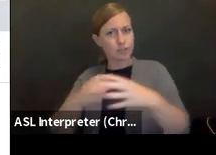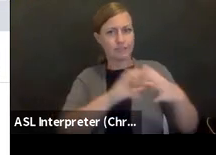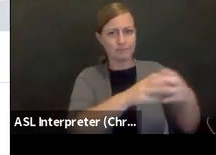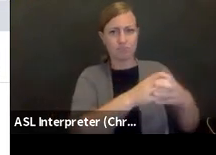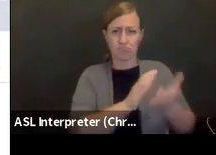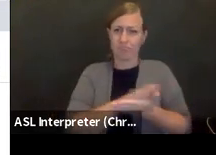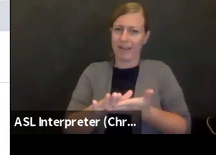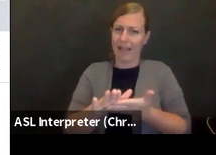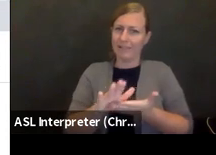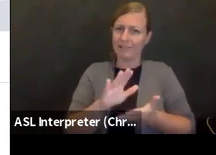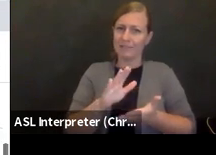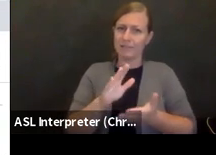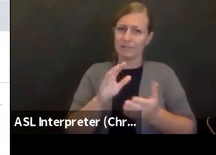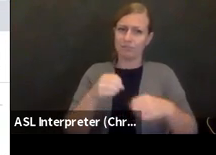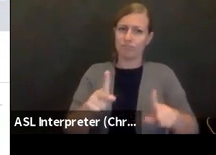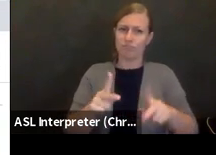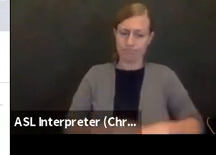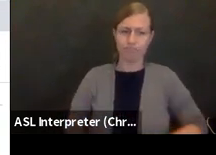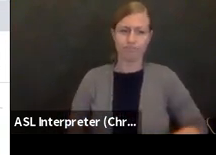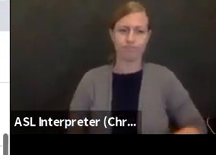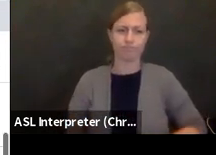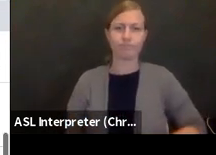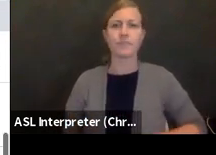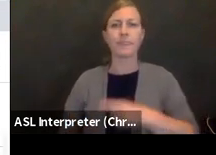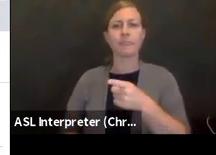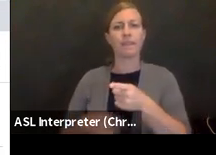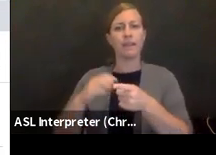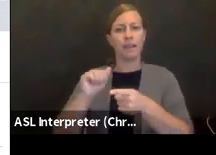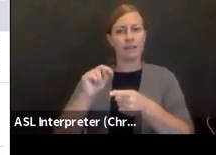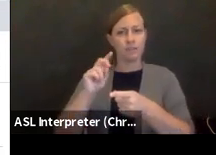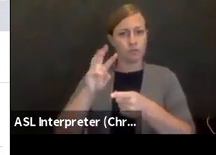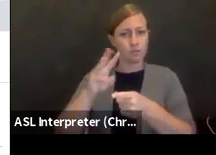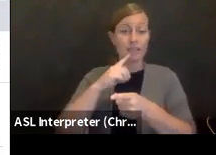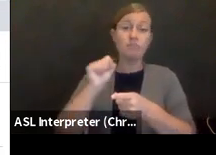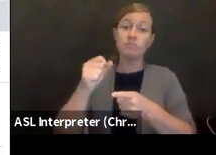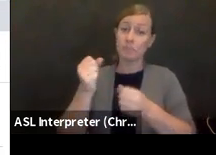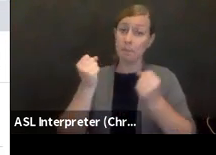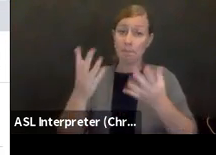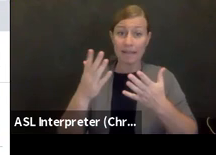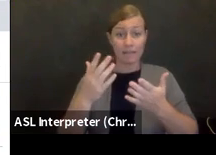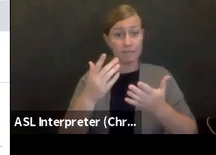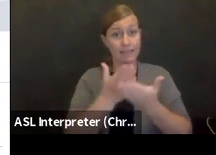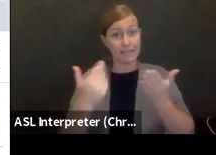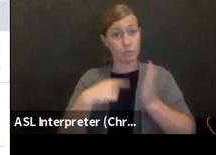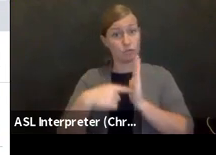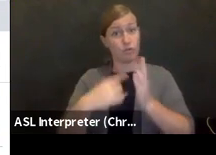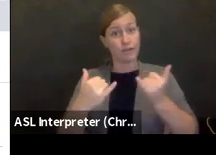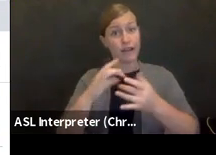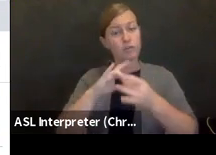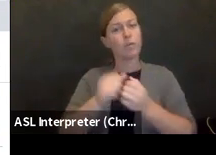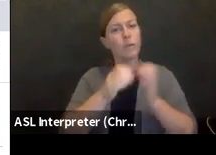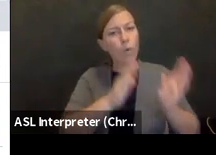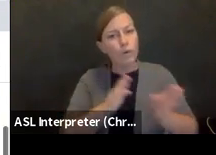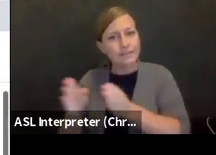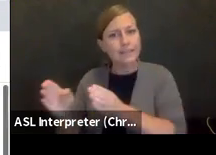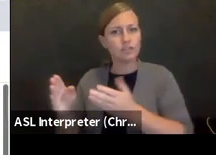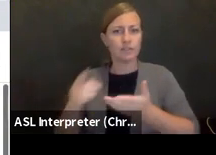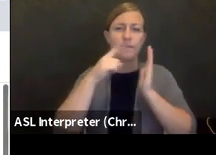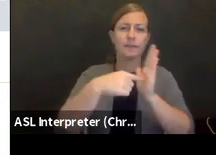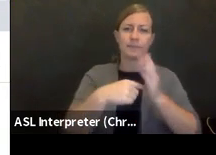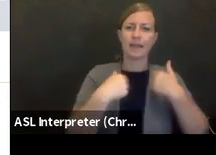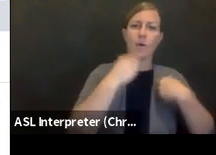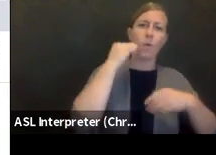ESD 113 - Andrew Hickman: And I just want to talk about organization really quick. A lot of these are organization structures, for example, having a homepage versus taking the modules or taking them to a syllabus.